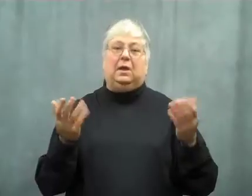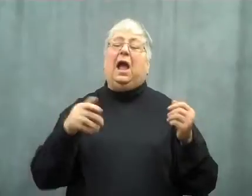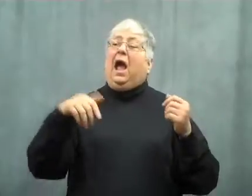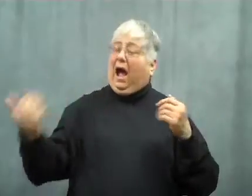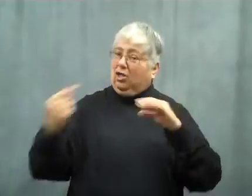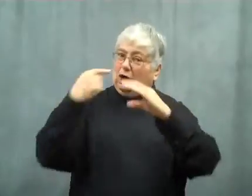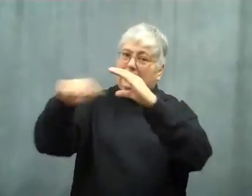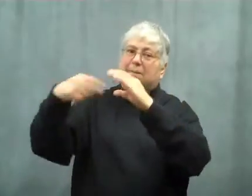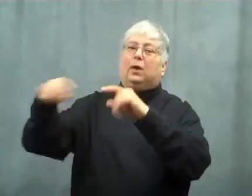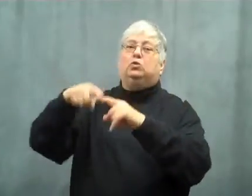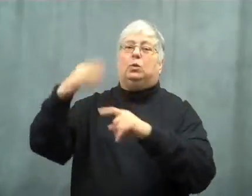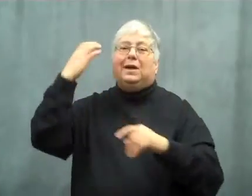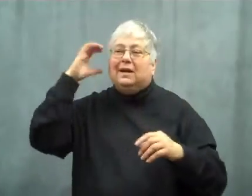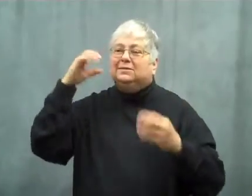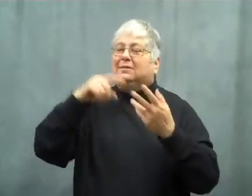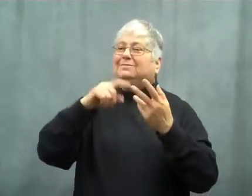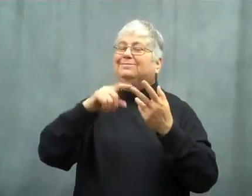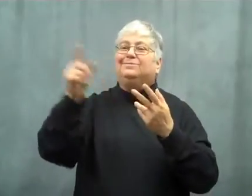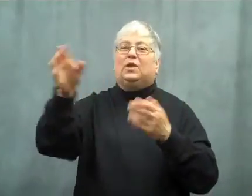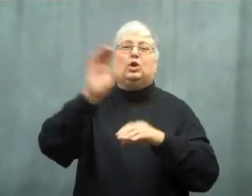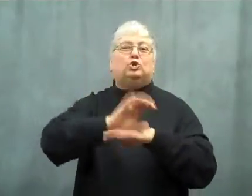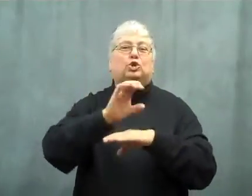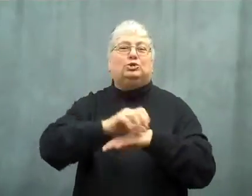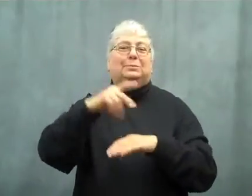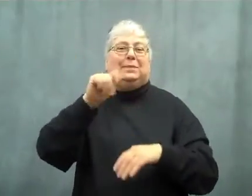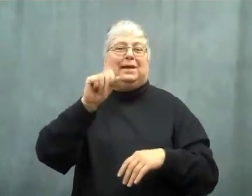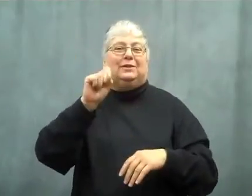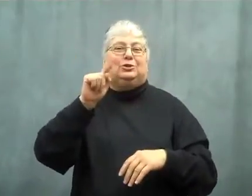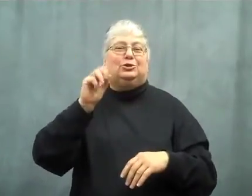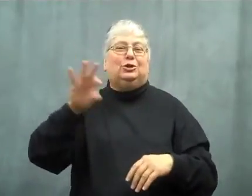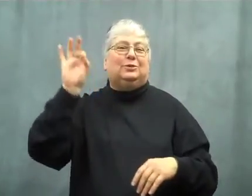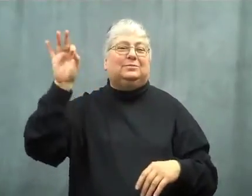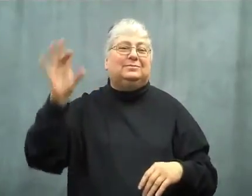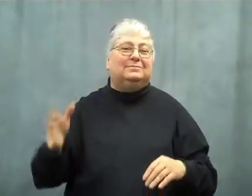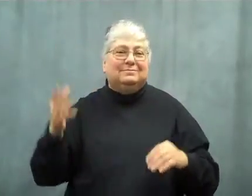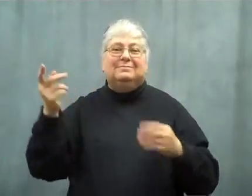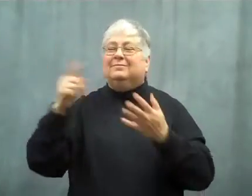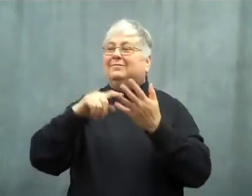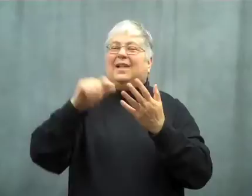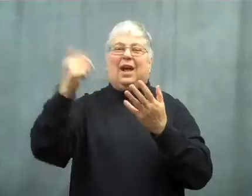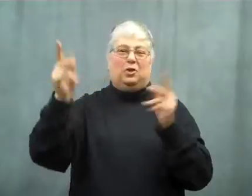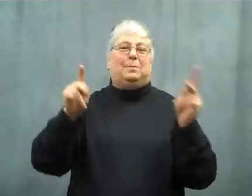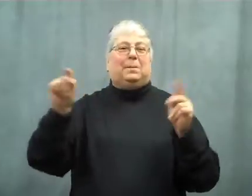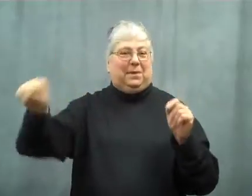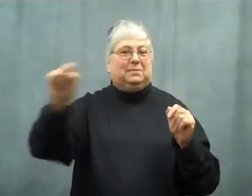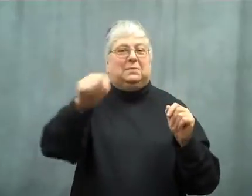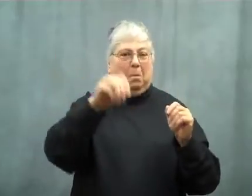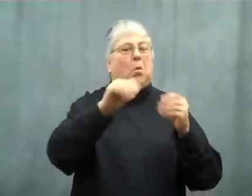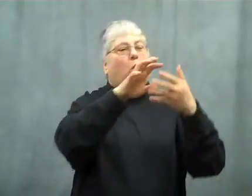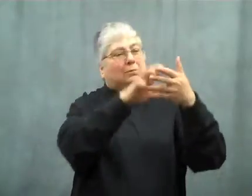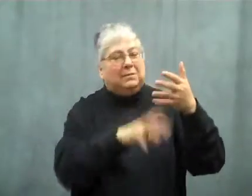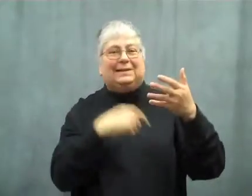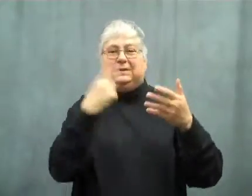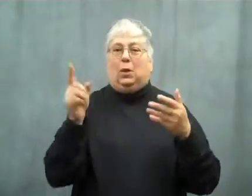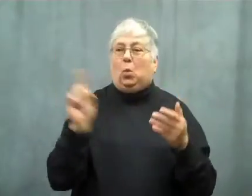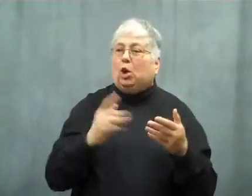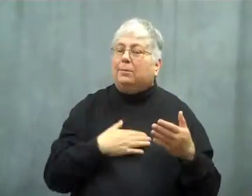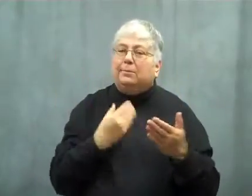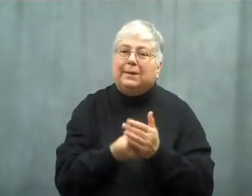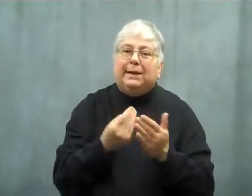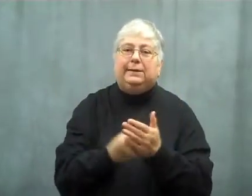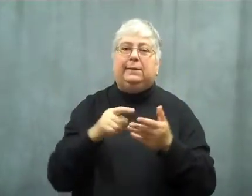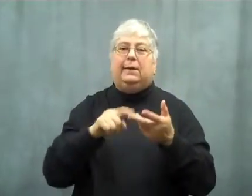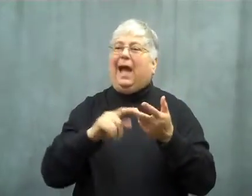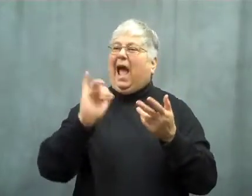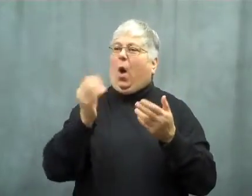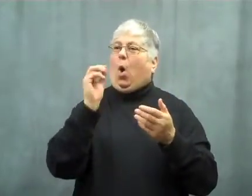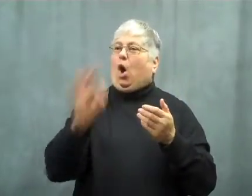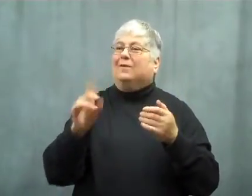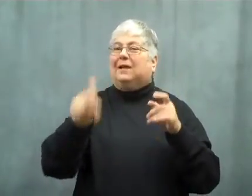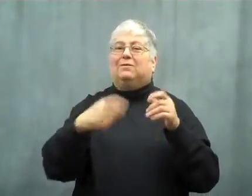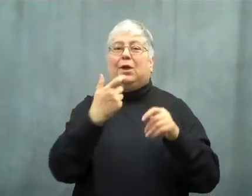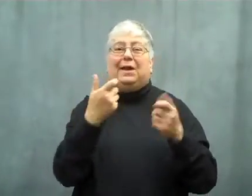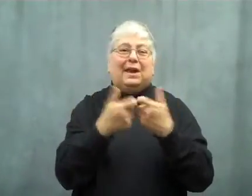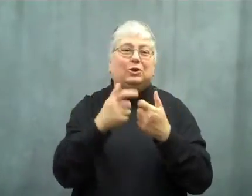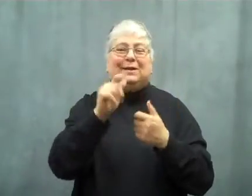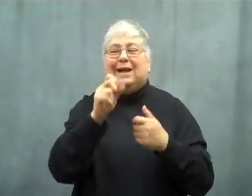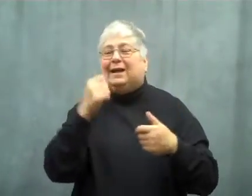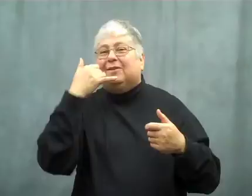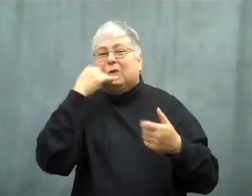Other emails were sent to his cousin, a pastor and some others.